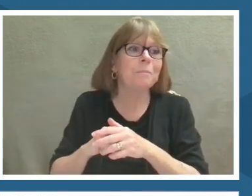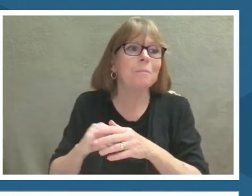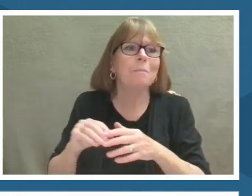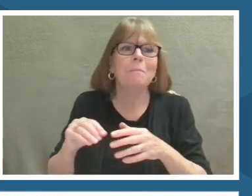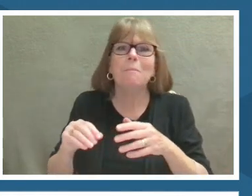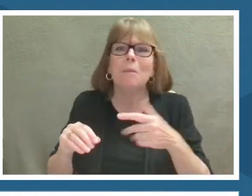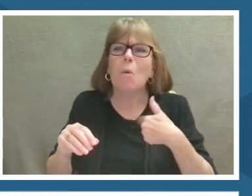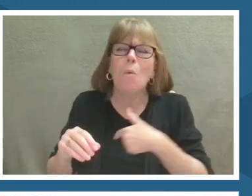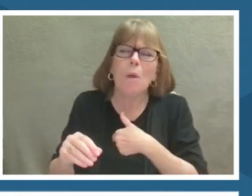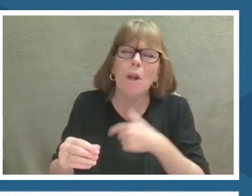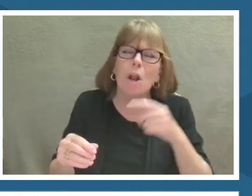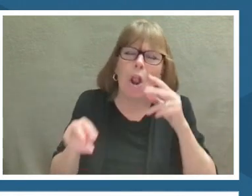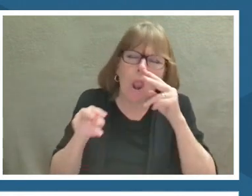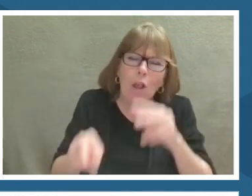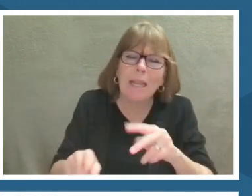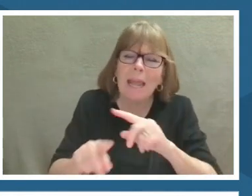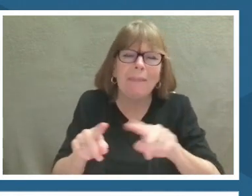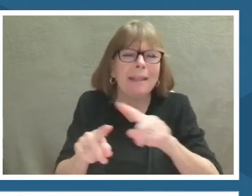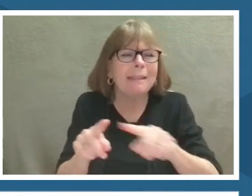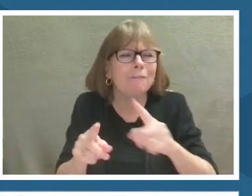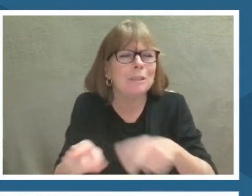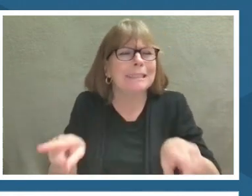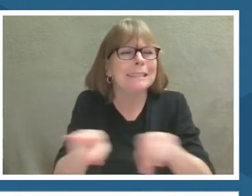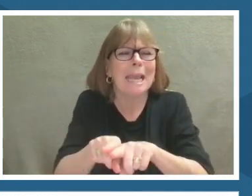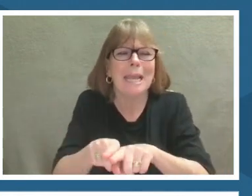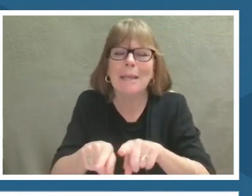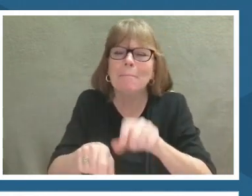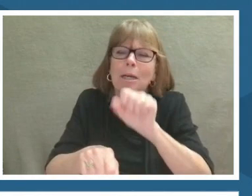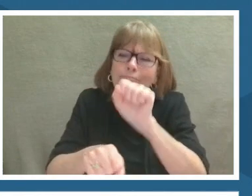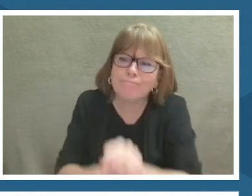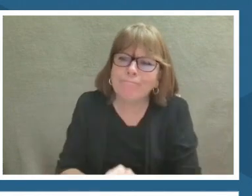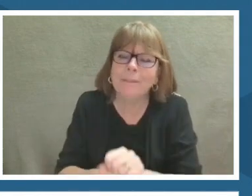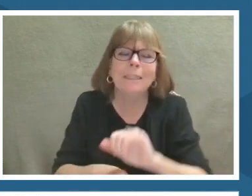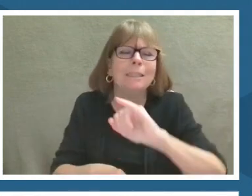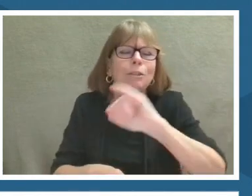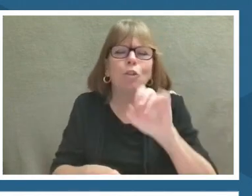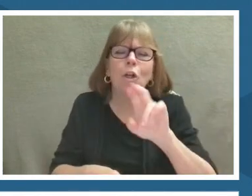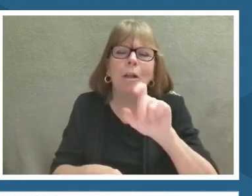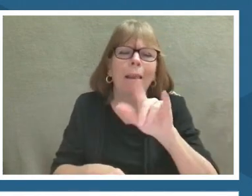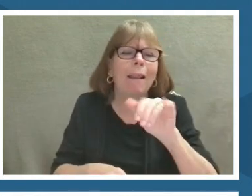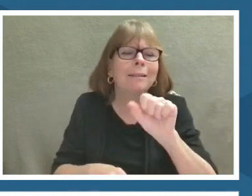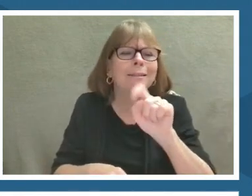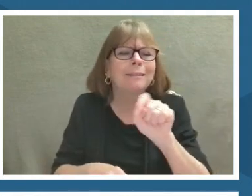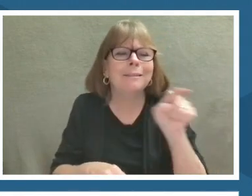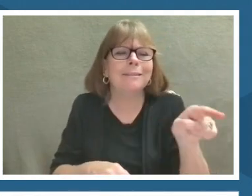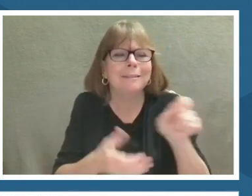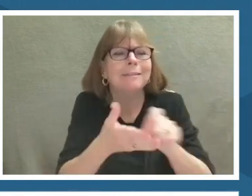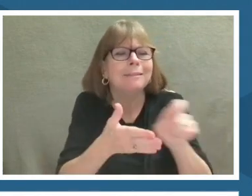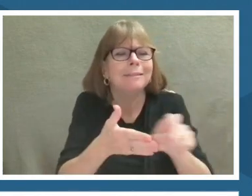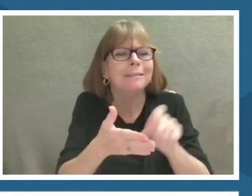practices that journalists use by conducting interviews we're trying to